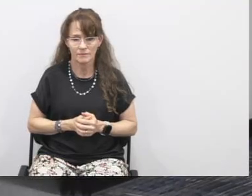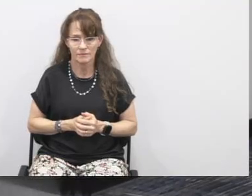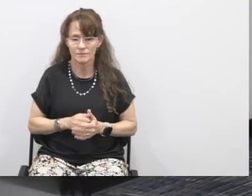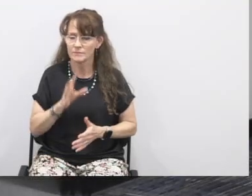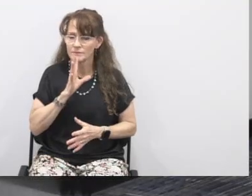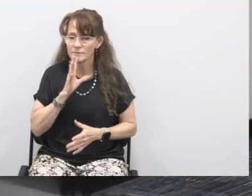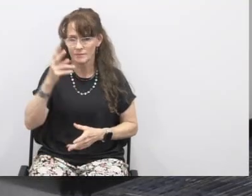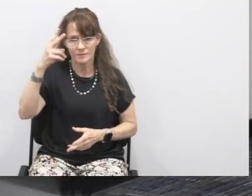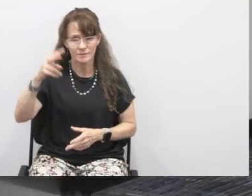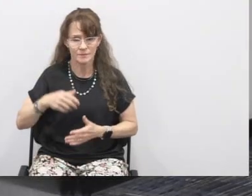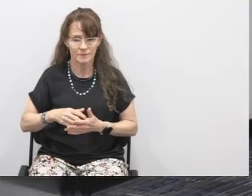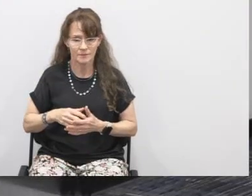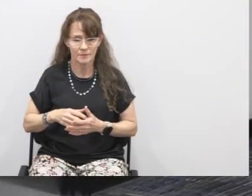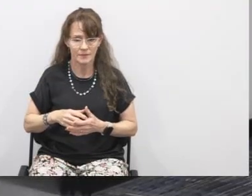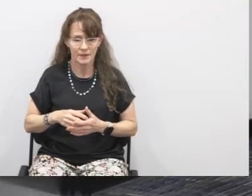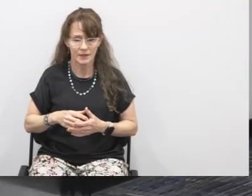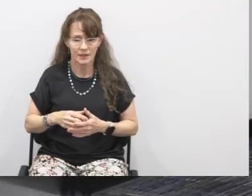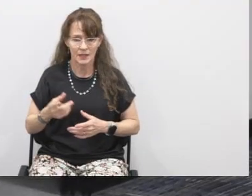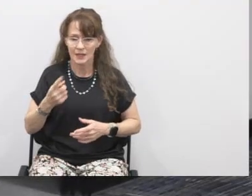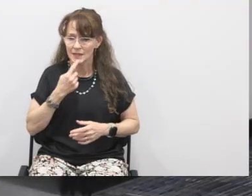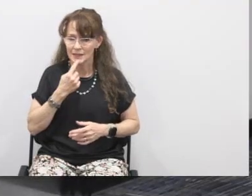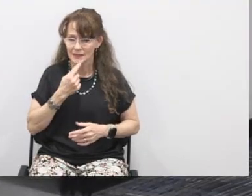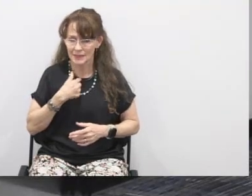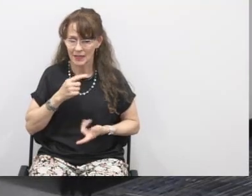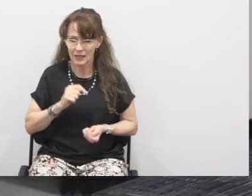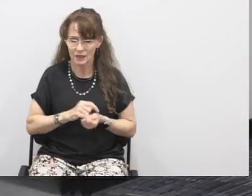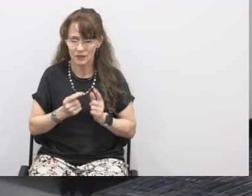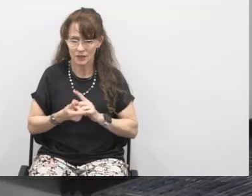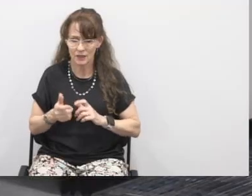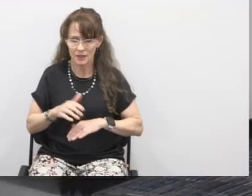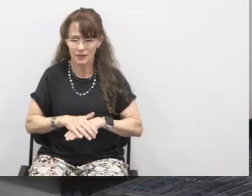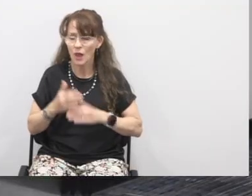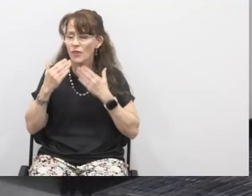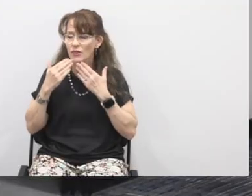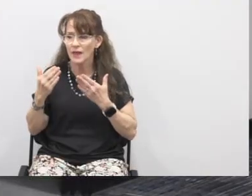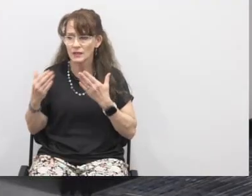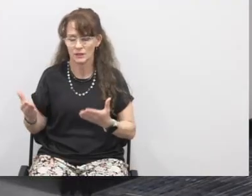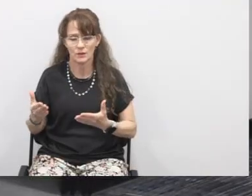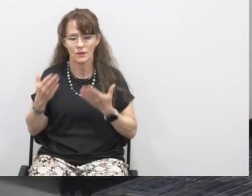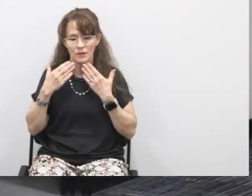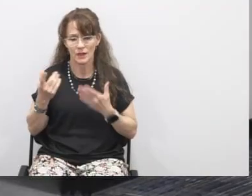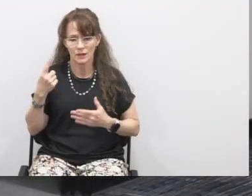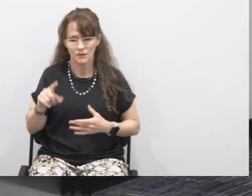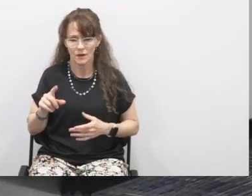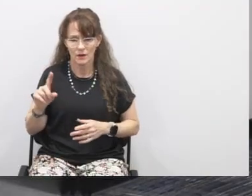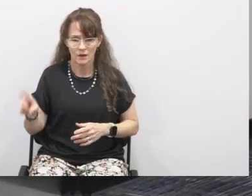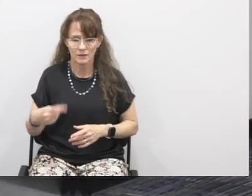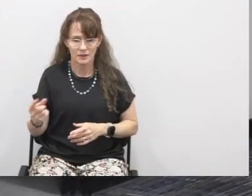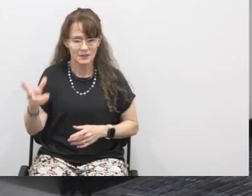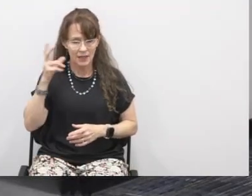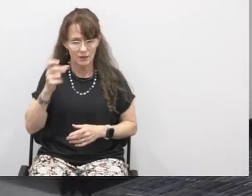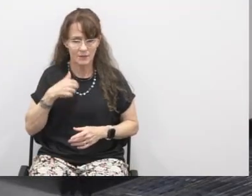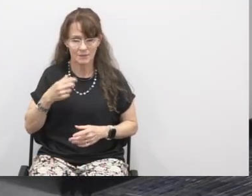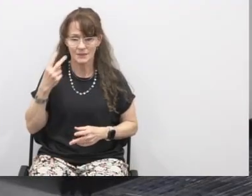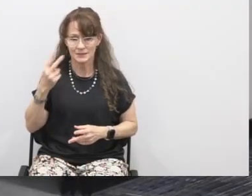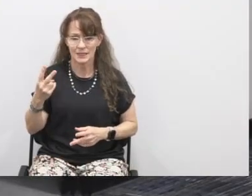And in that he told me, translating in English, is thank you. Thank you for not only hearing me, but seeing me.